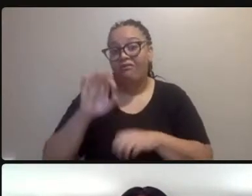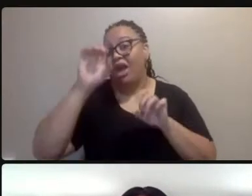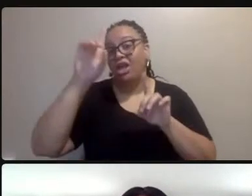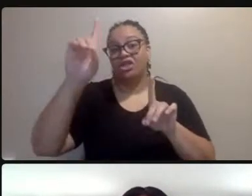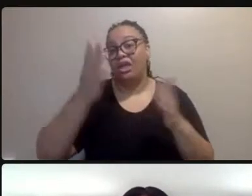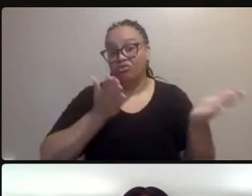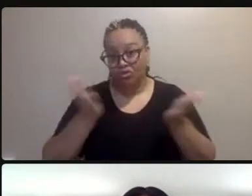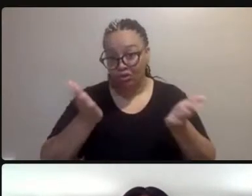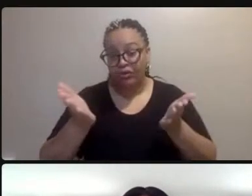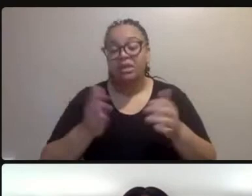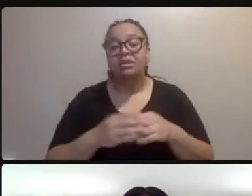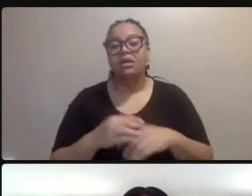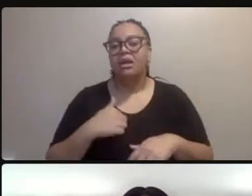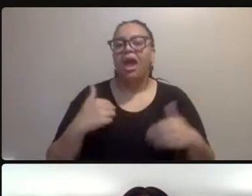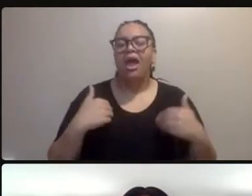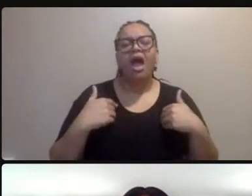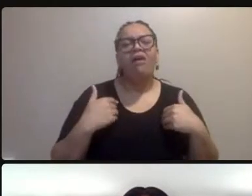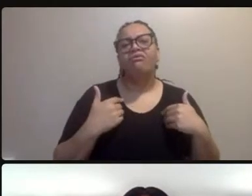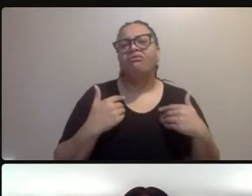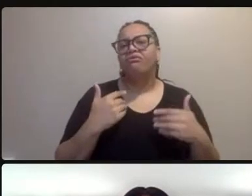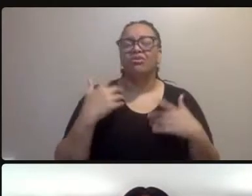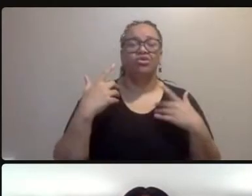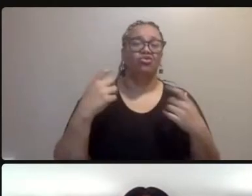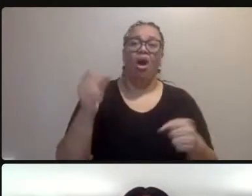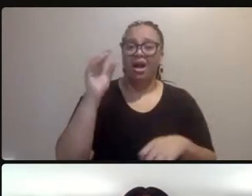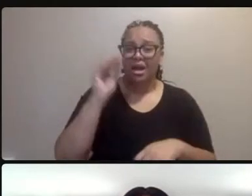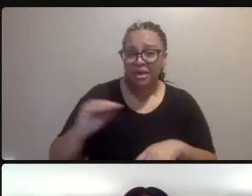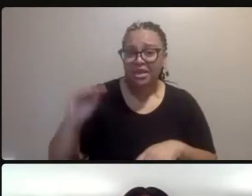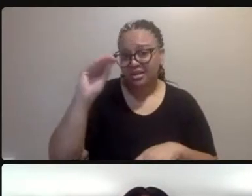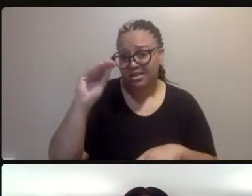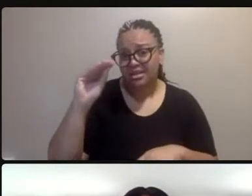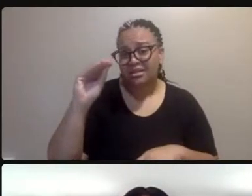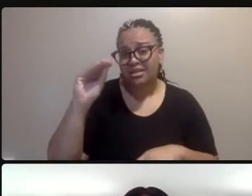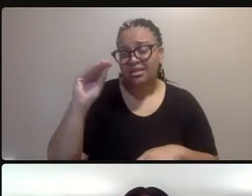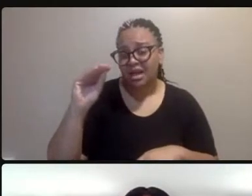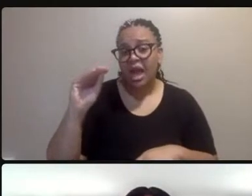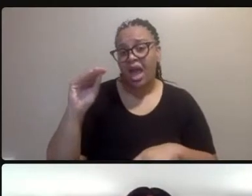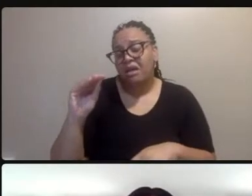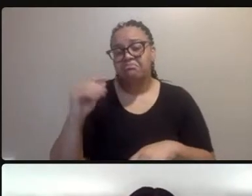MY EXPERIENCE IN THE CLASSROOM.